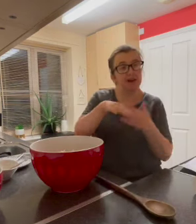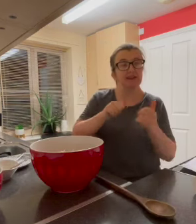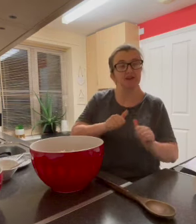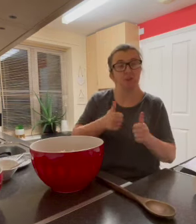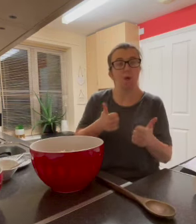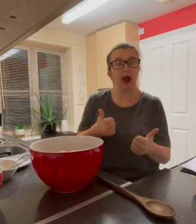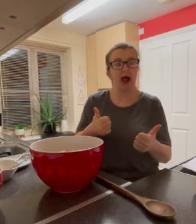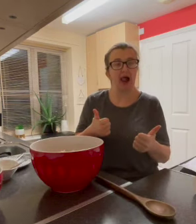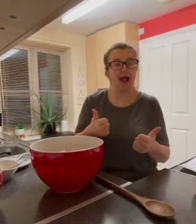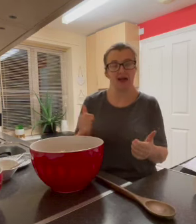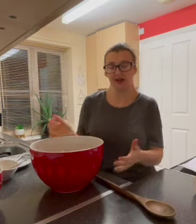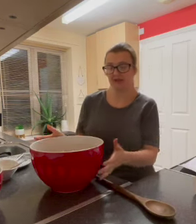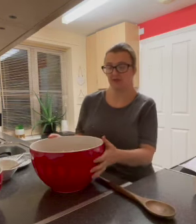Mix it well.